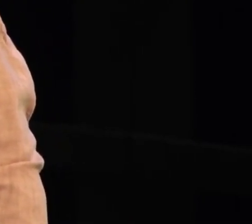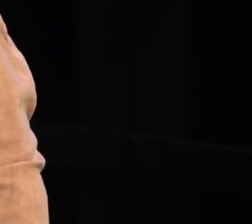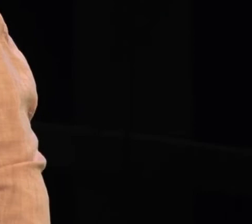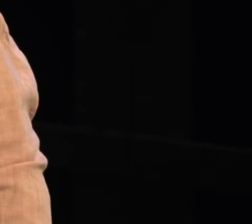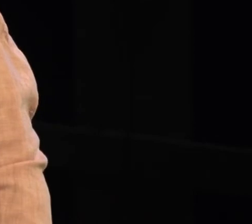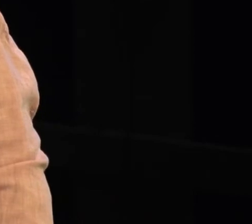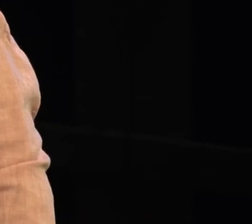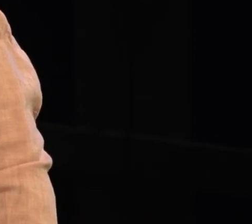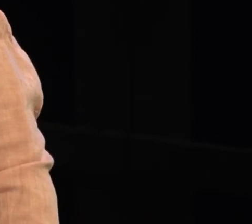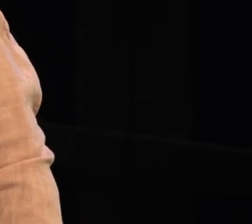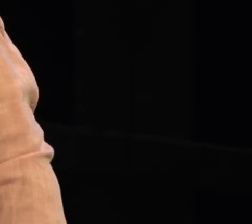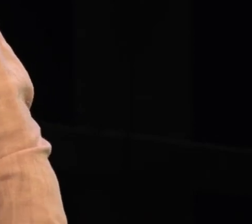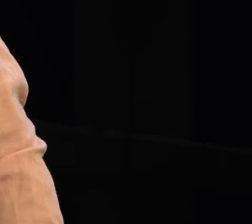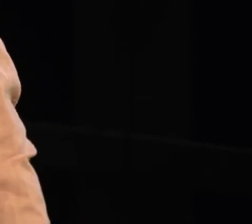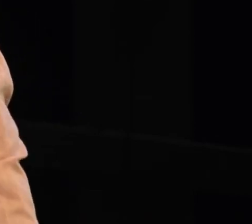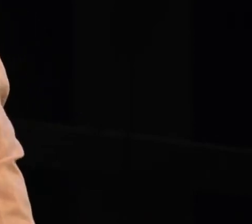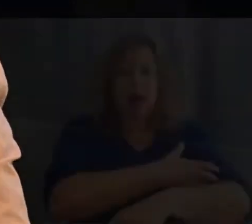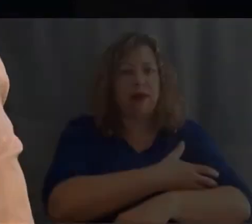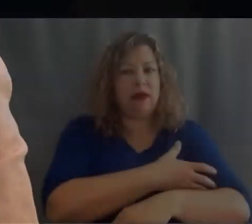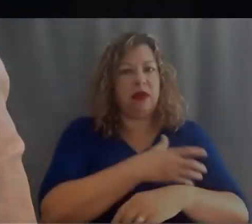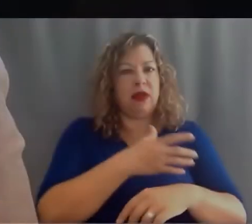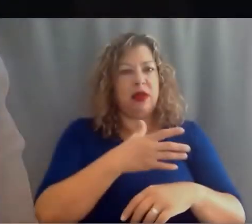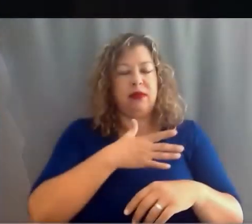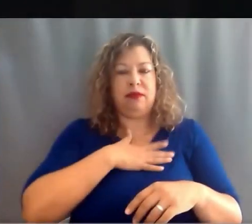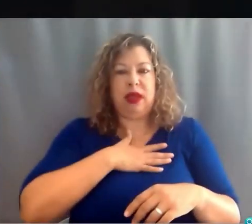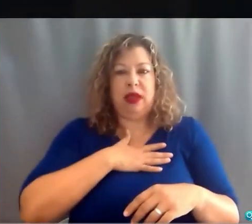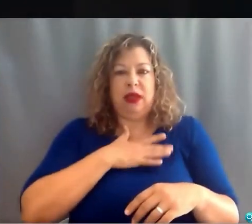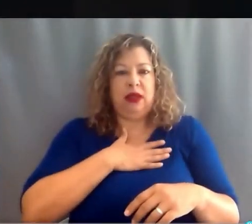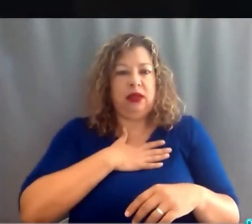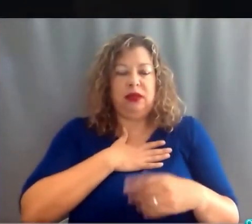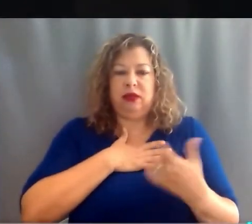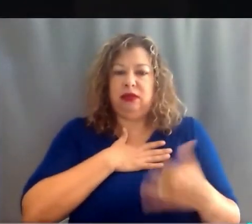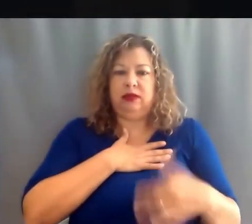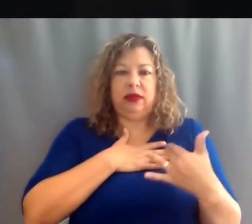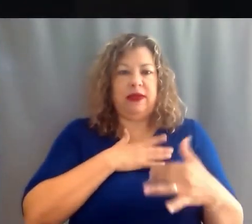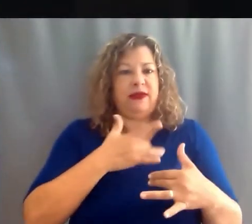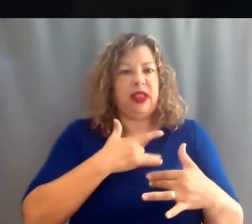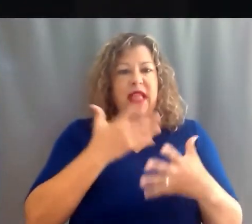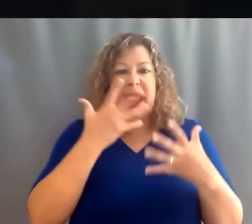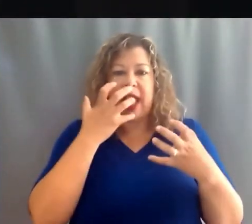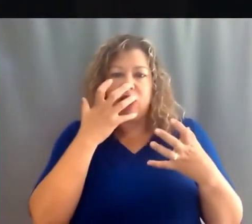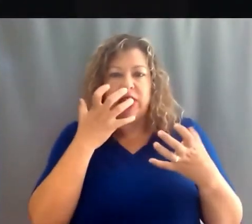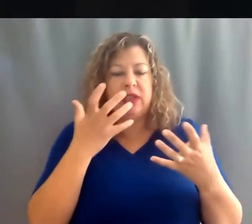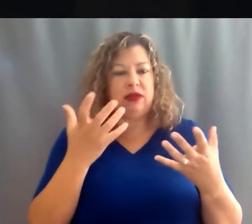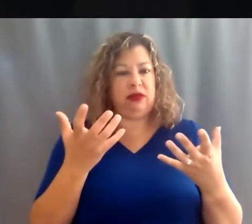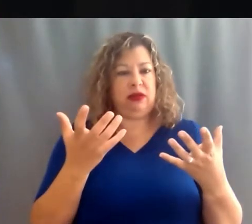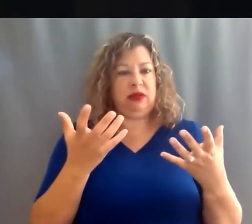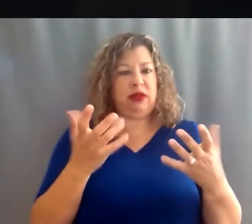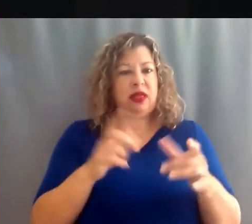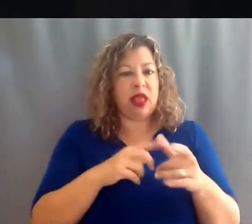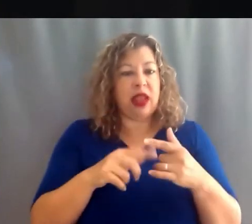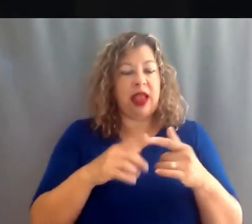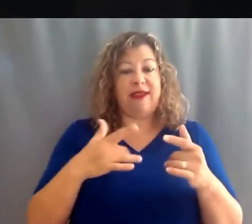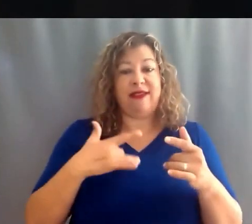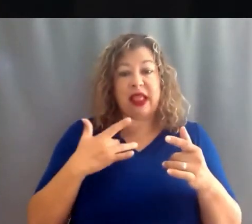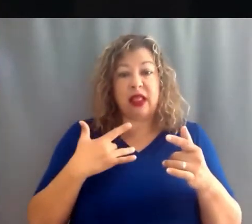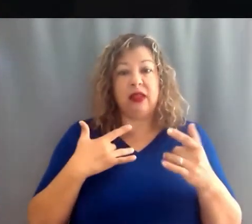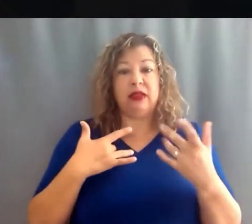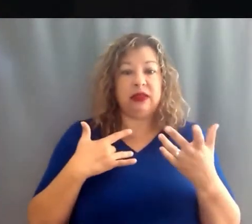That it just makes my. It makes me, like, angry. And then it makes me so, like, excited.